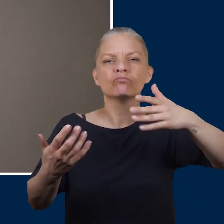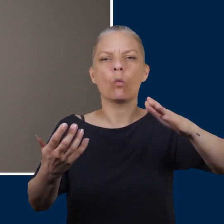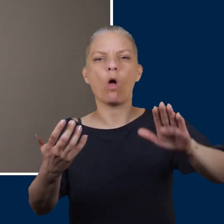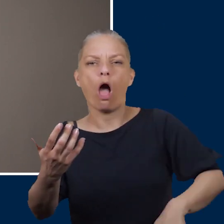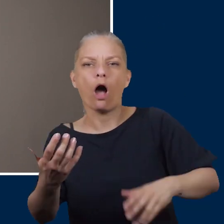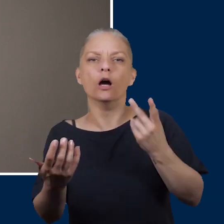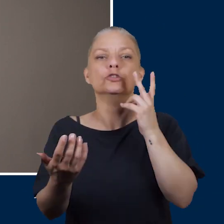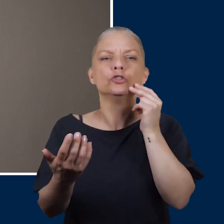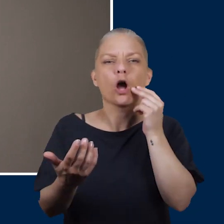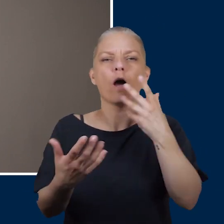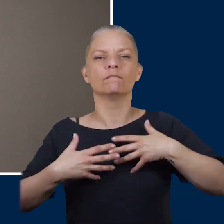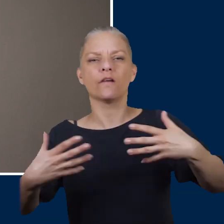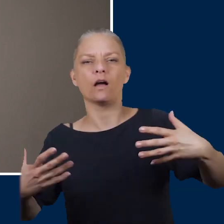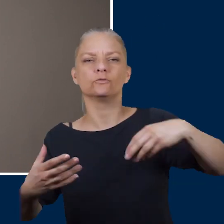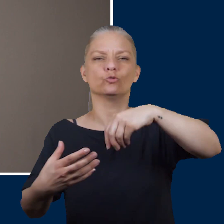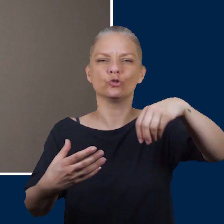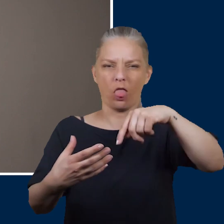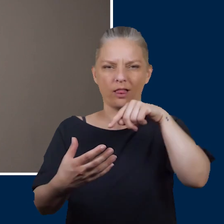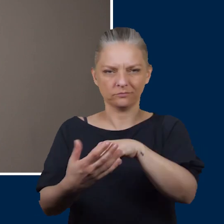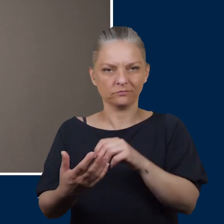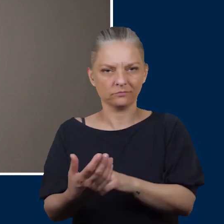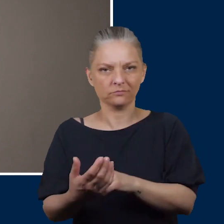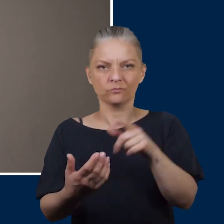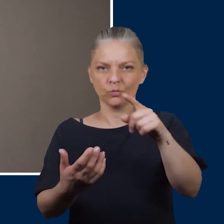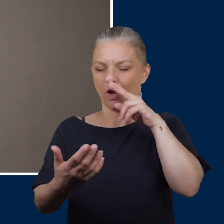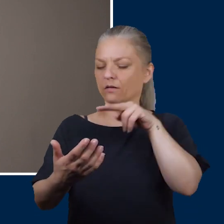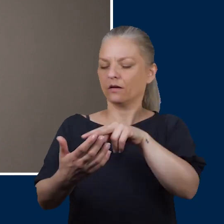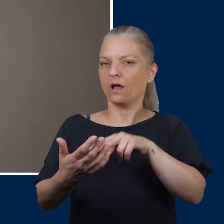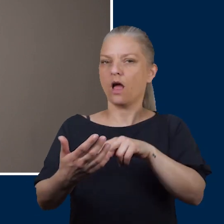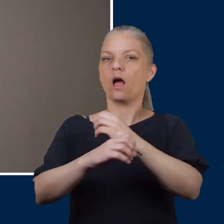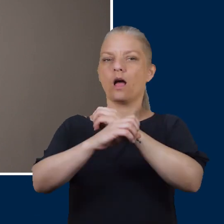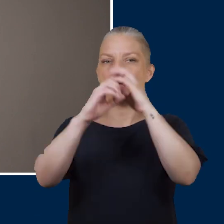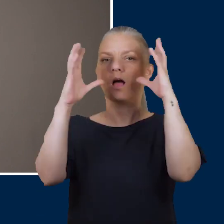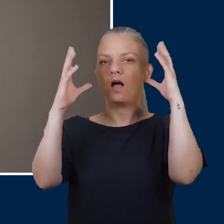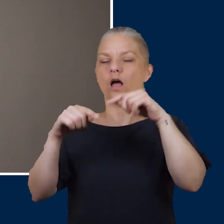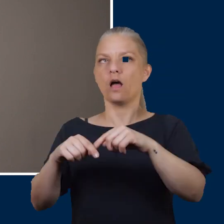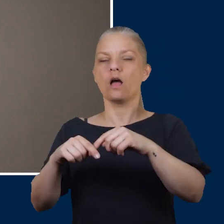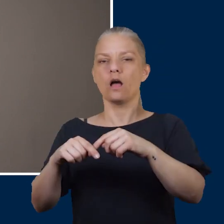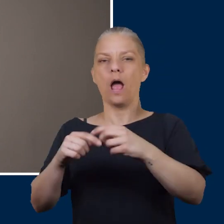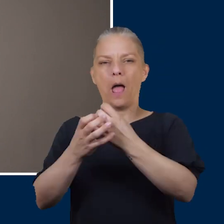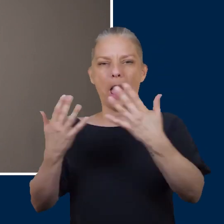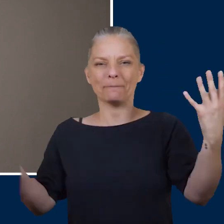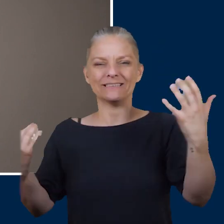At a glance this tells you if the food is high, moderate or low for sugars, fats and salt.